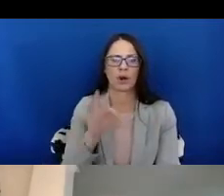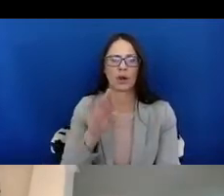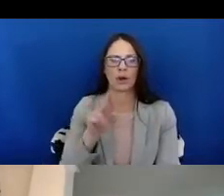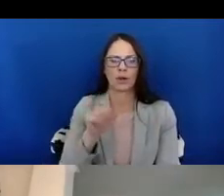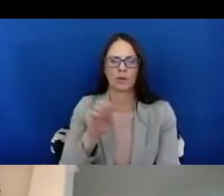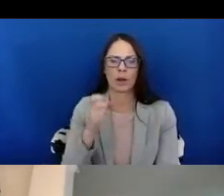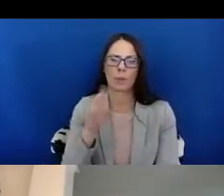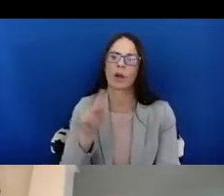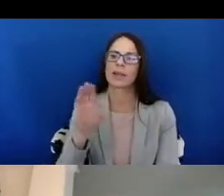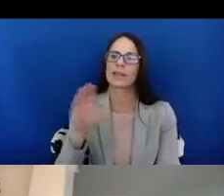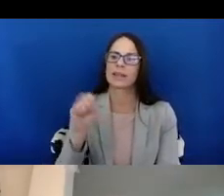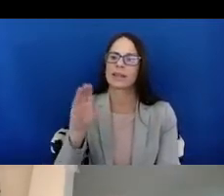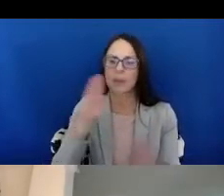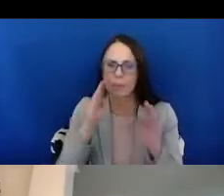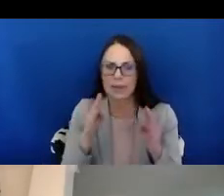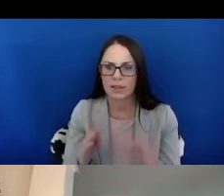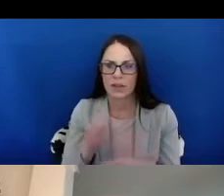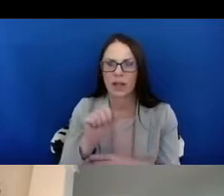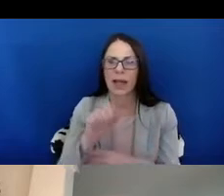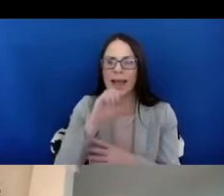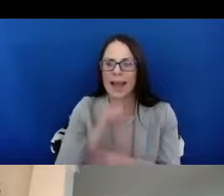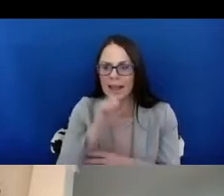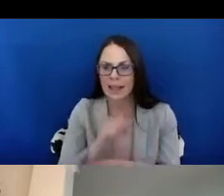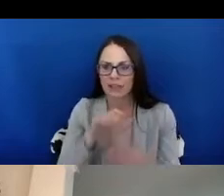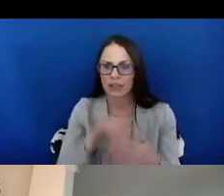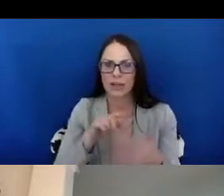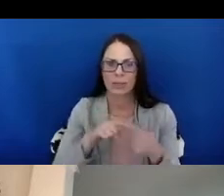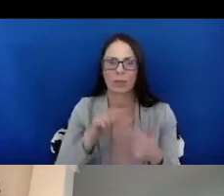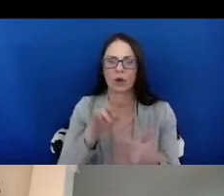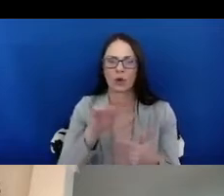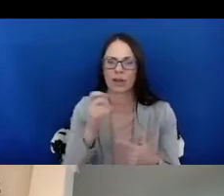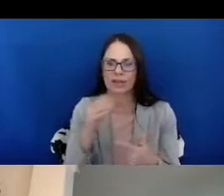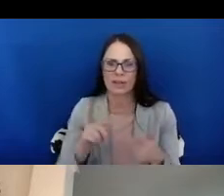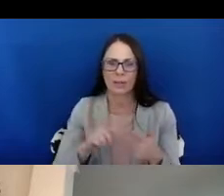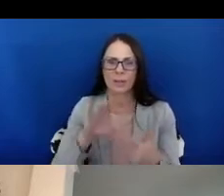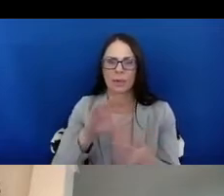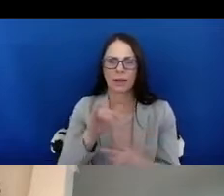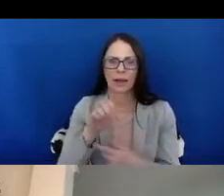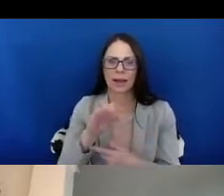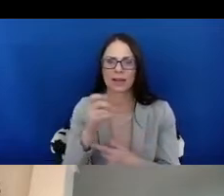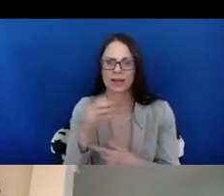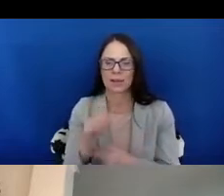wisdom racism and classism, and was developed in part by Doug white, the bioethicist and